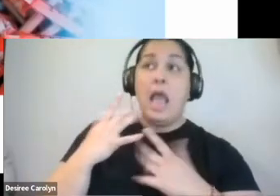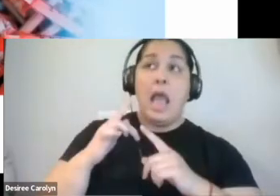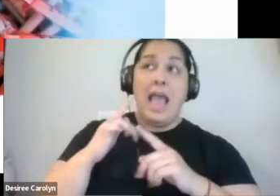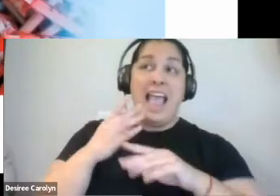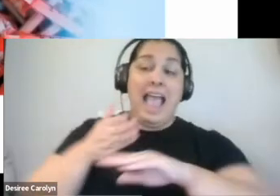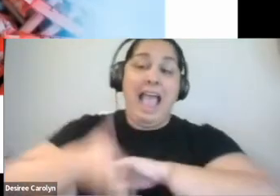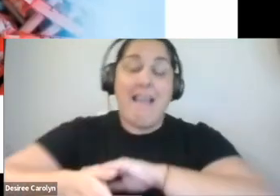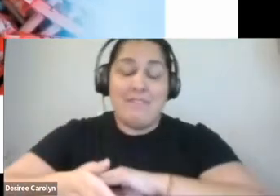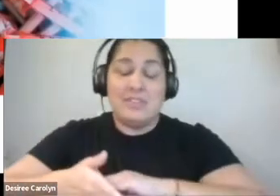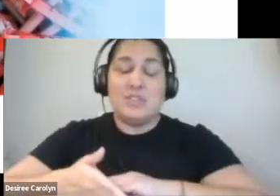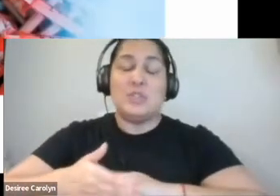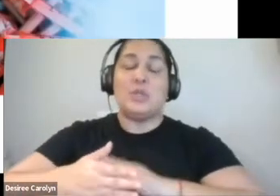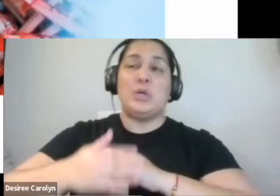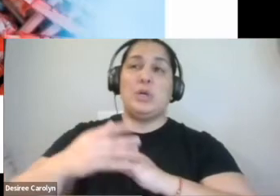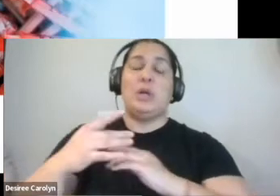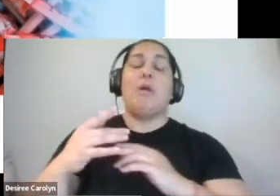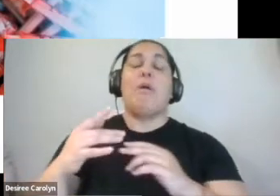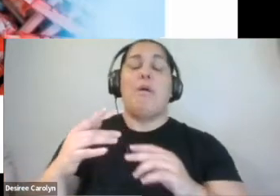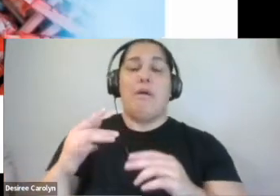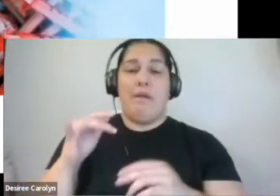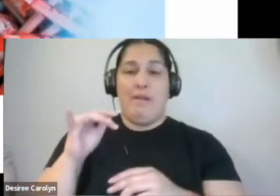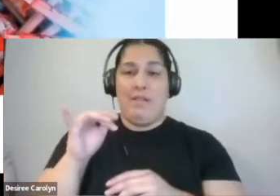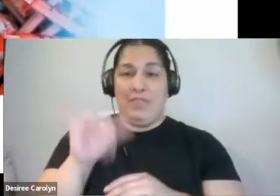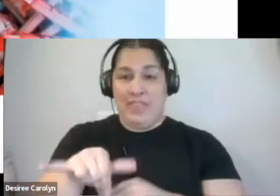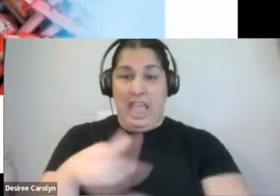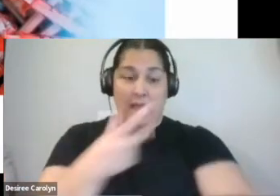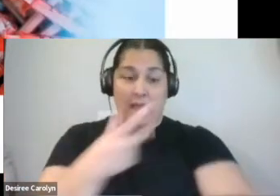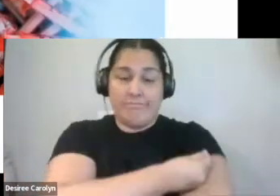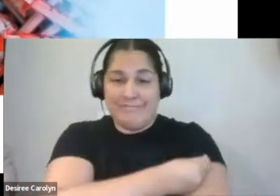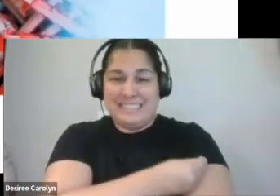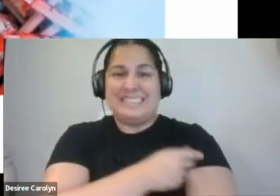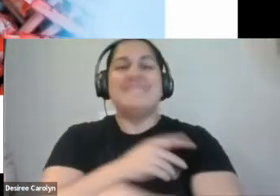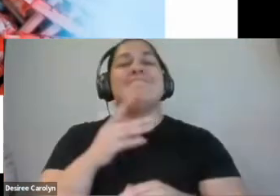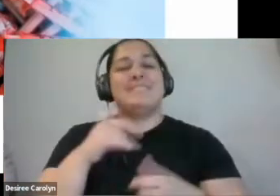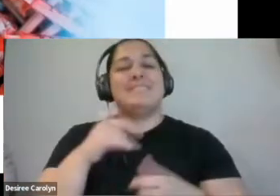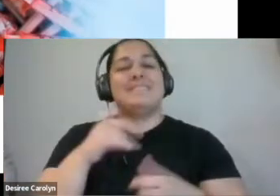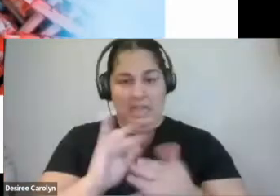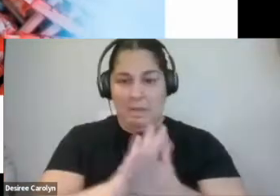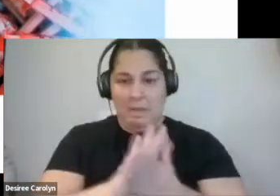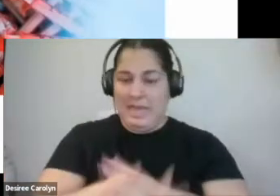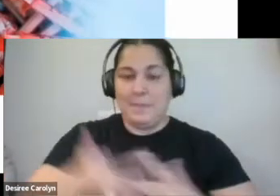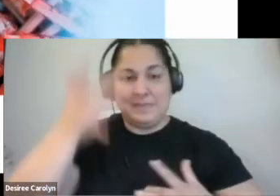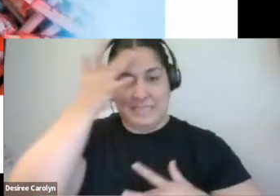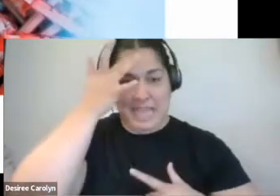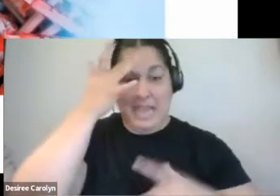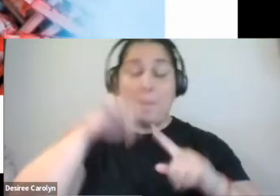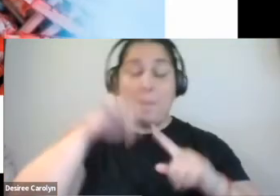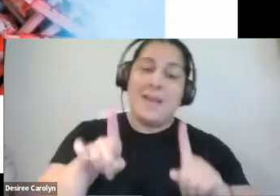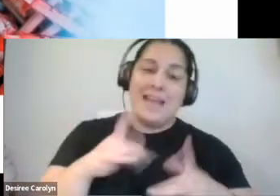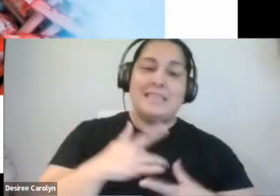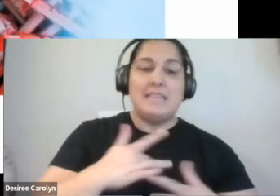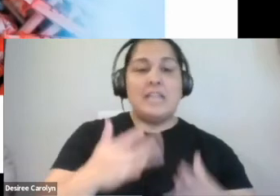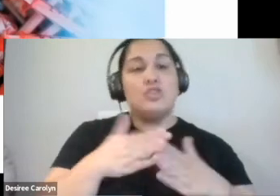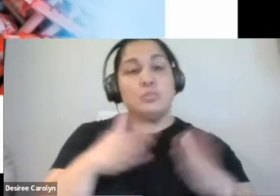prophylaxis who have breakthrough cases. Generally speaking those cases have been after they got the